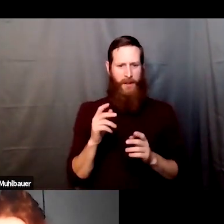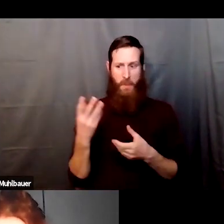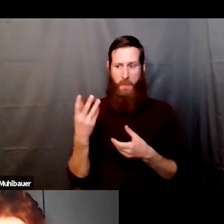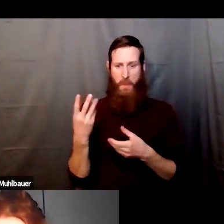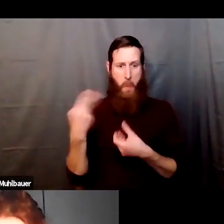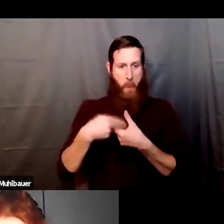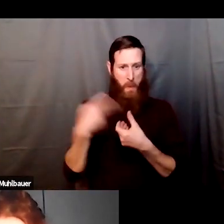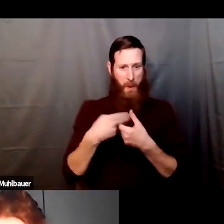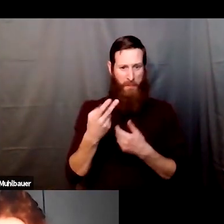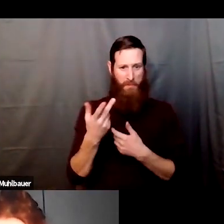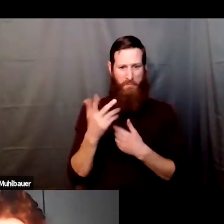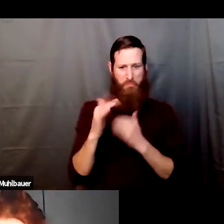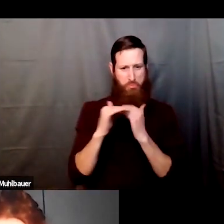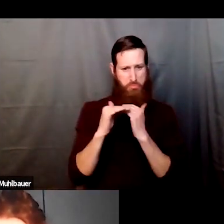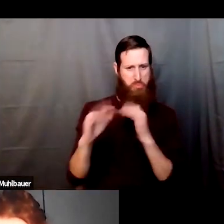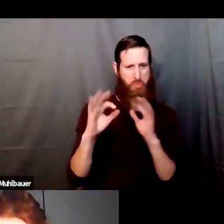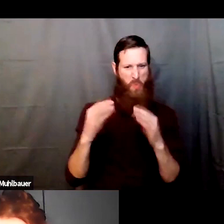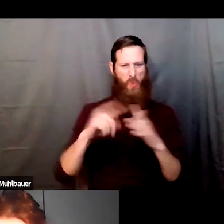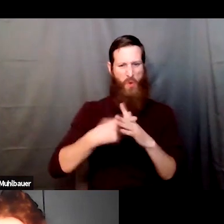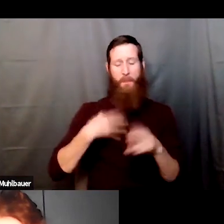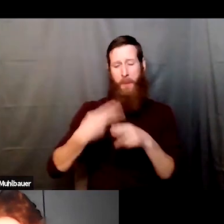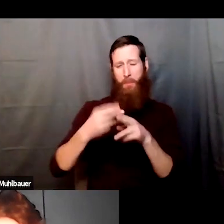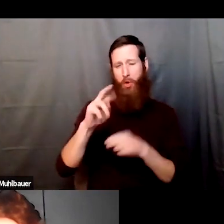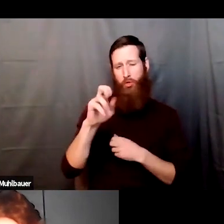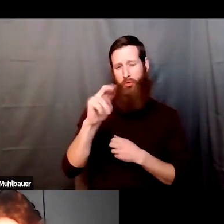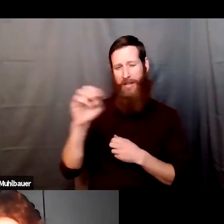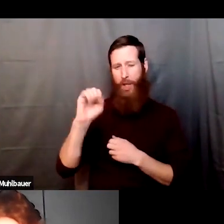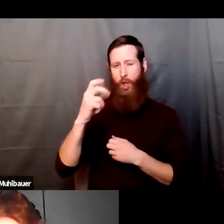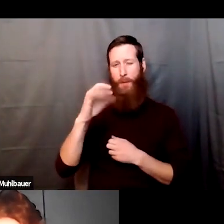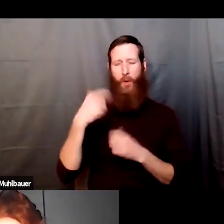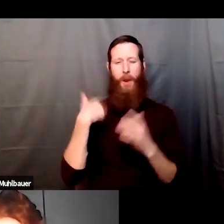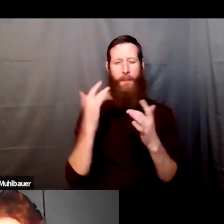My name is Renee Shapiro and I am the outreach coordinator